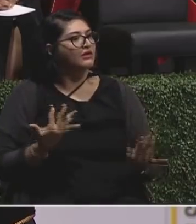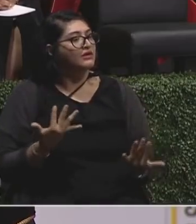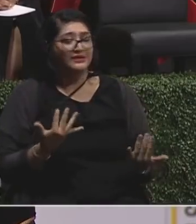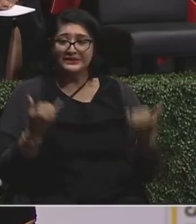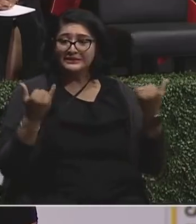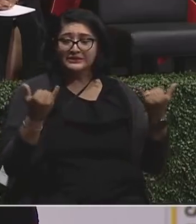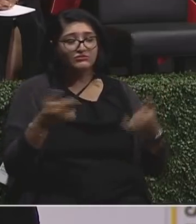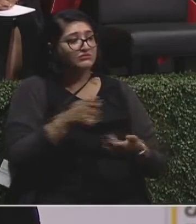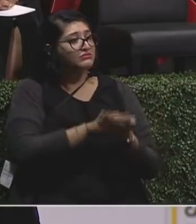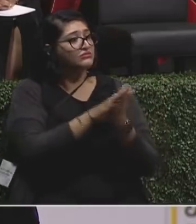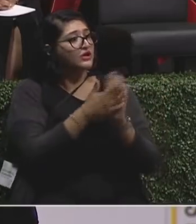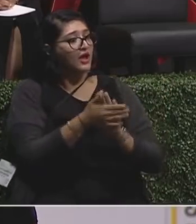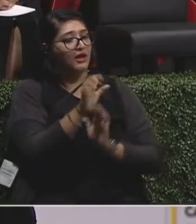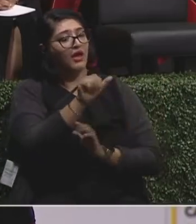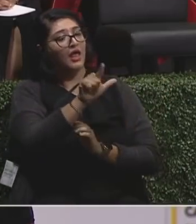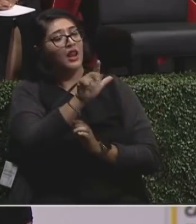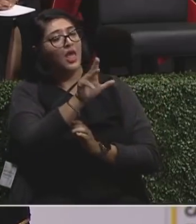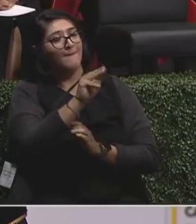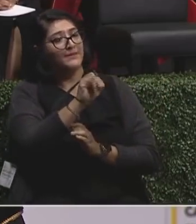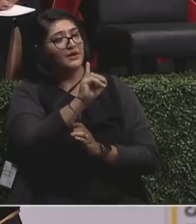GRADUATES, THAT MEANS A BRIGHT FUTURE AWAITS YOU.